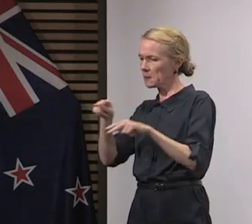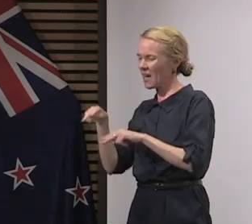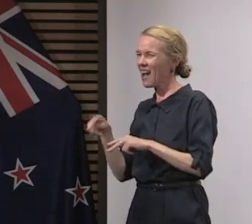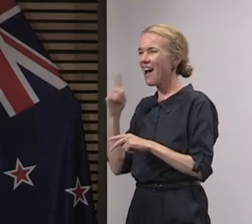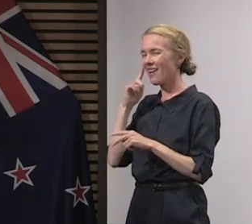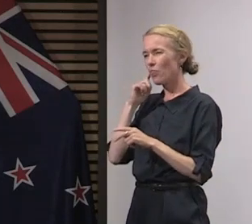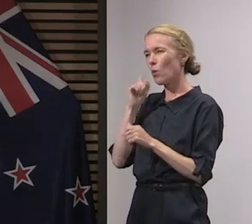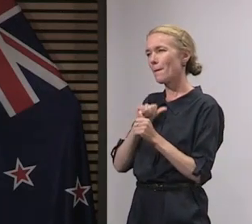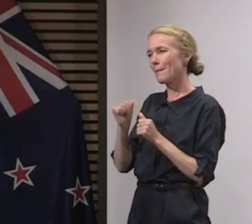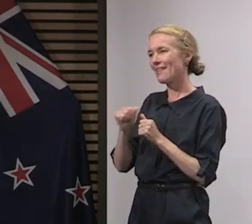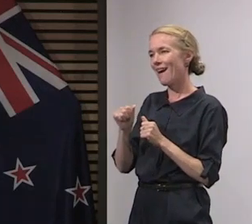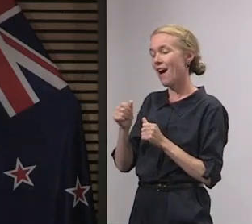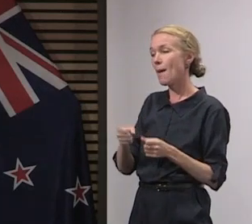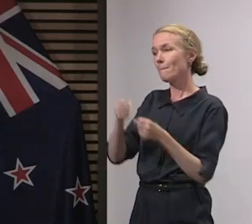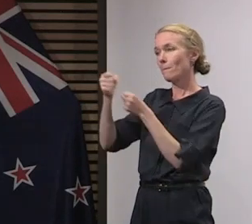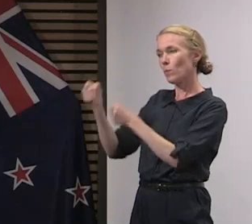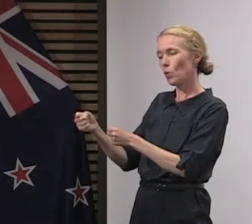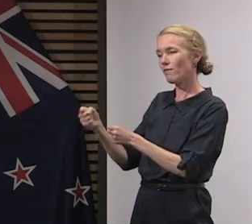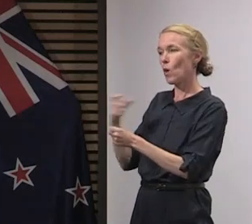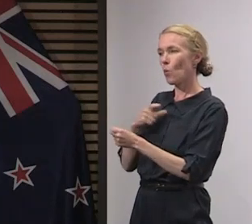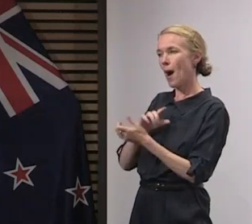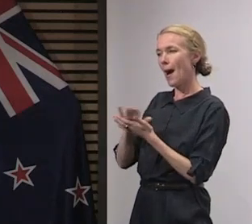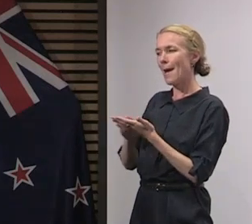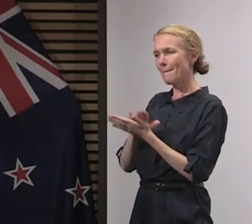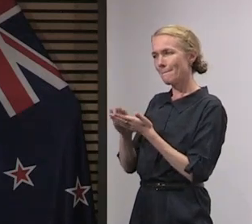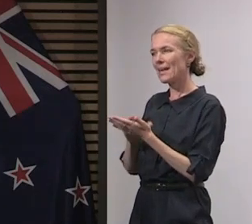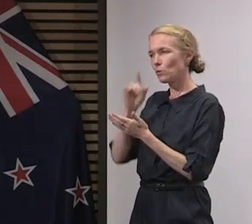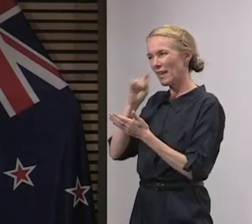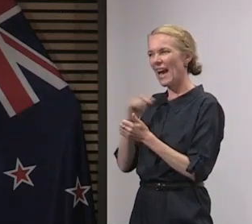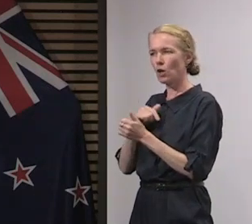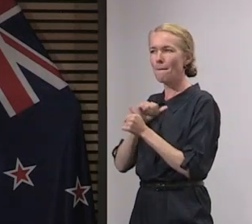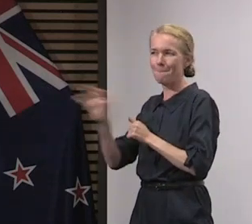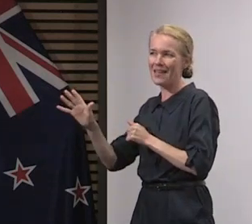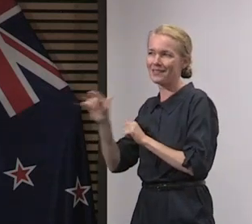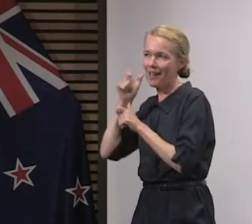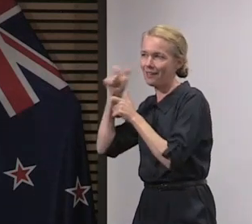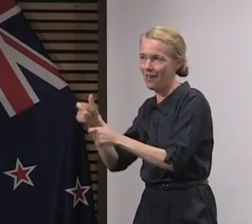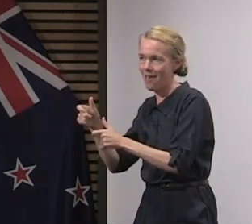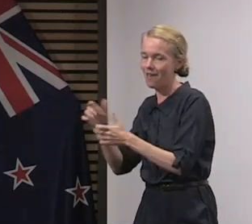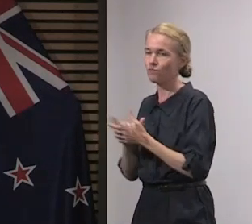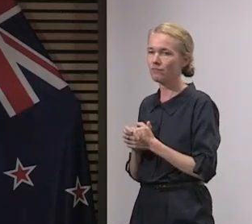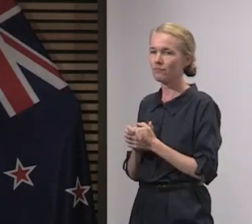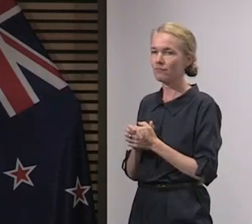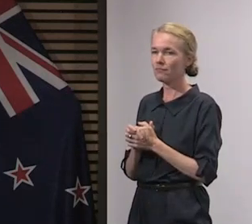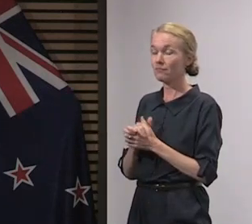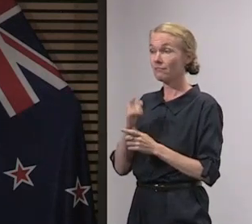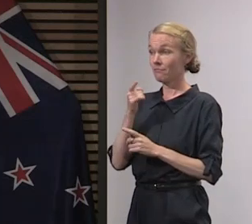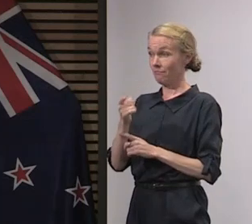level care but because the assessment of the clinical staff is that was the most appropriate place where they